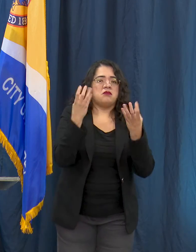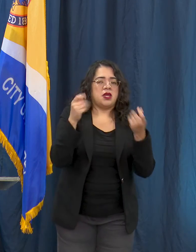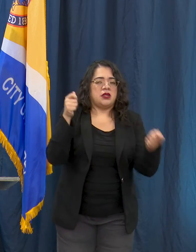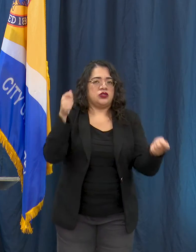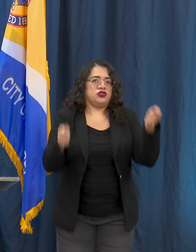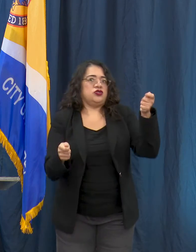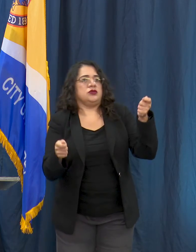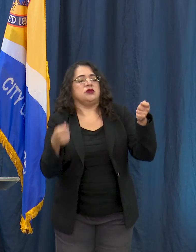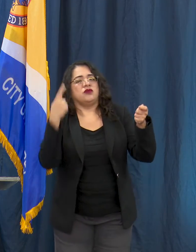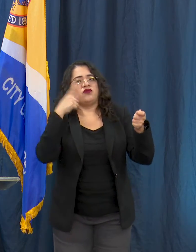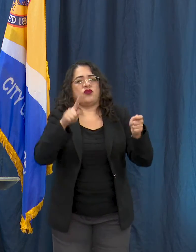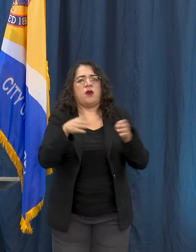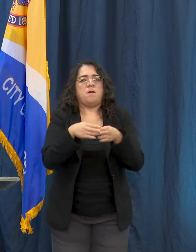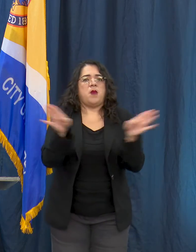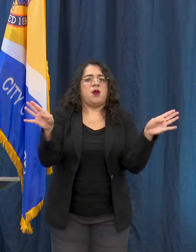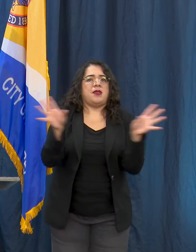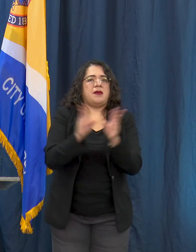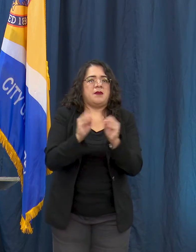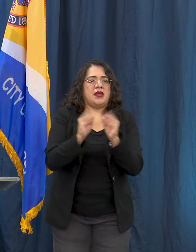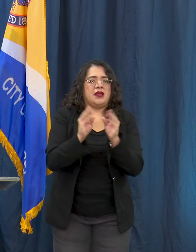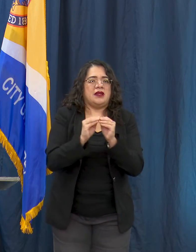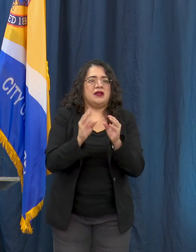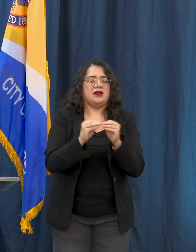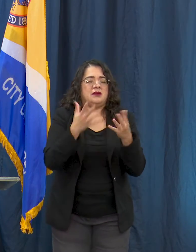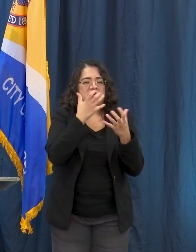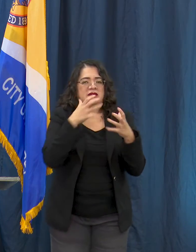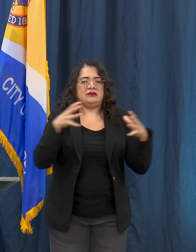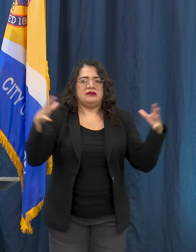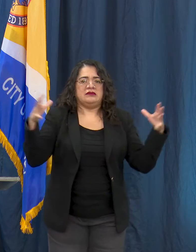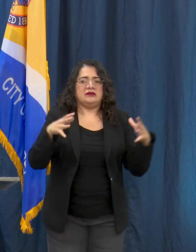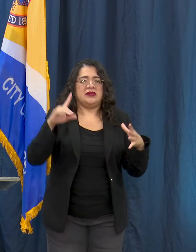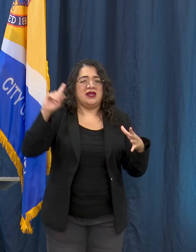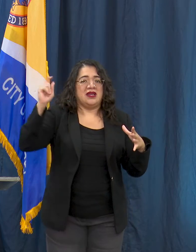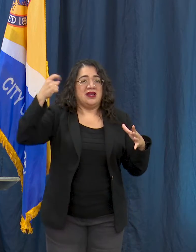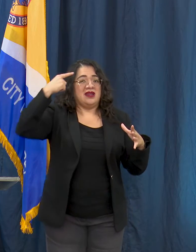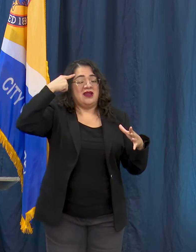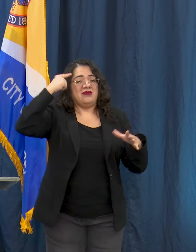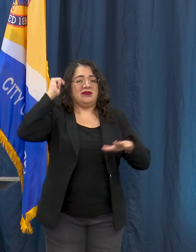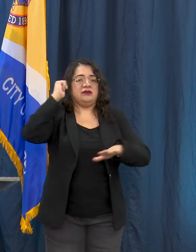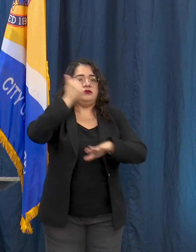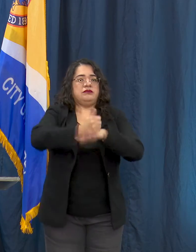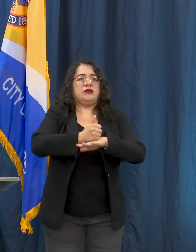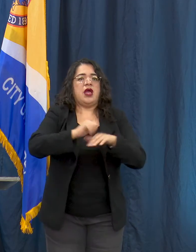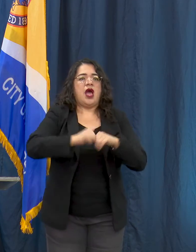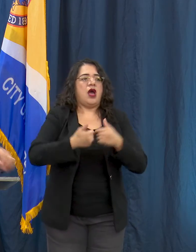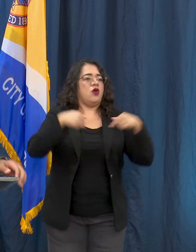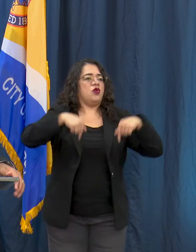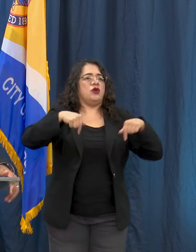meetings are are allowed because of gatherings and the Governor did put in guidance on how these public meetings can happen.